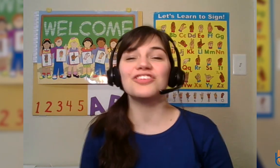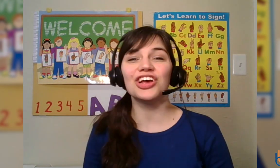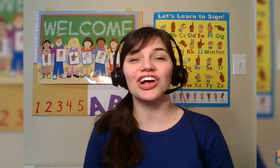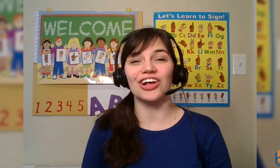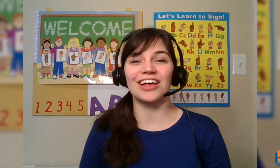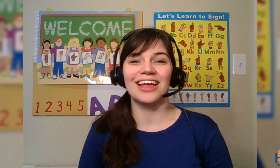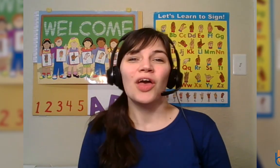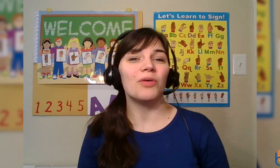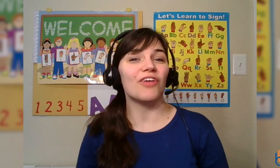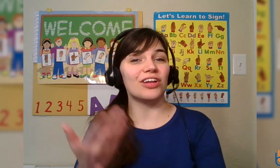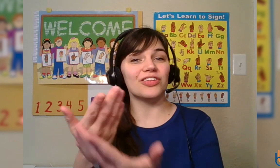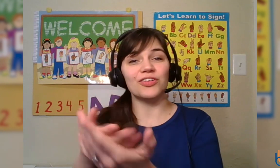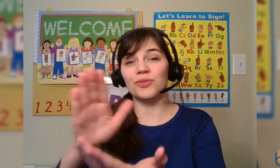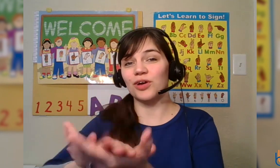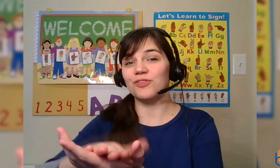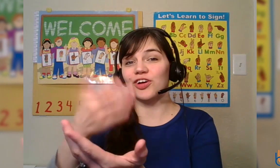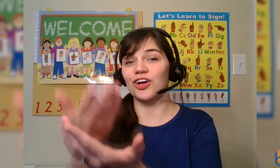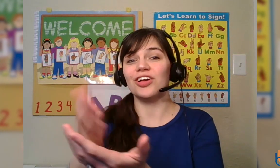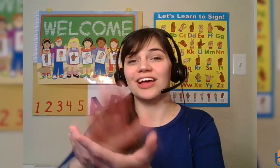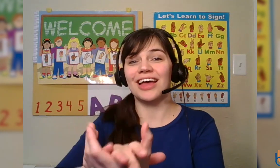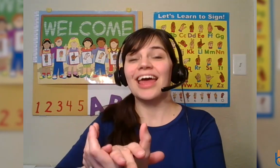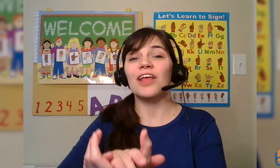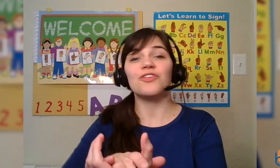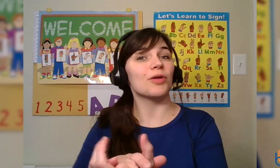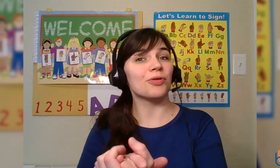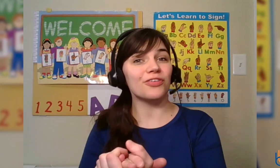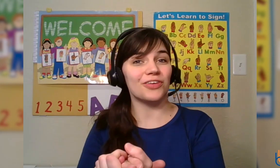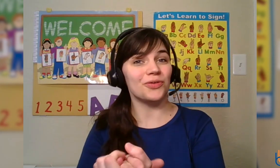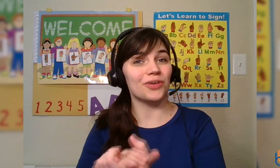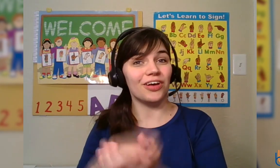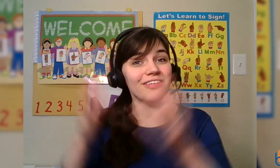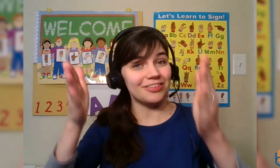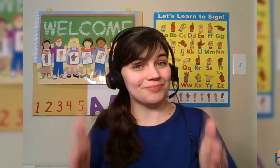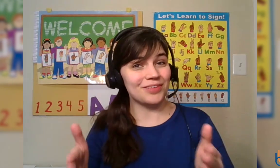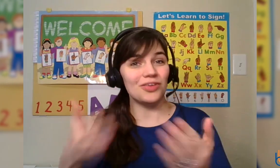cook. We've already learned the word for cook . If you're a person who cooks, you